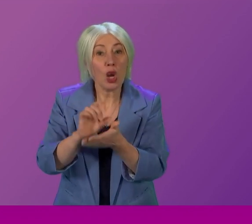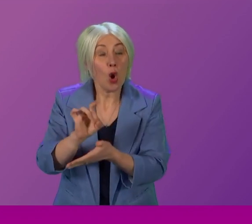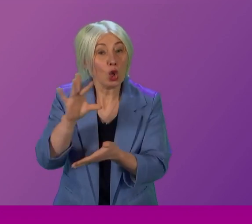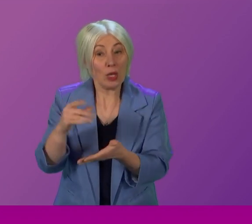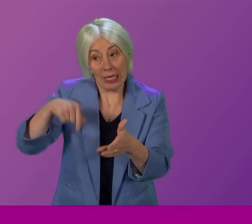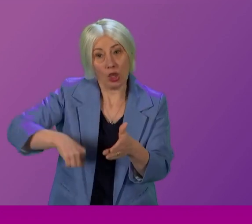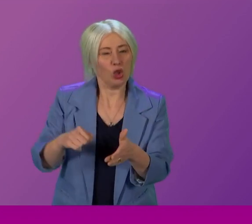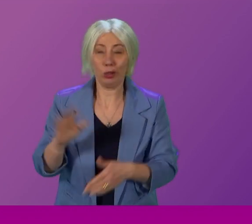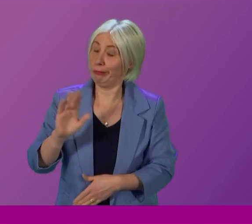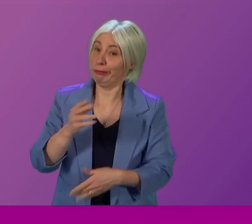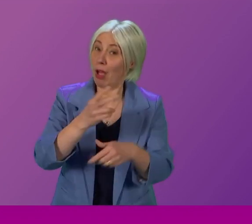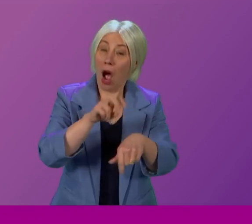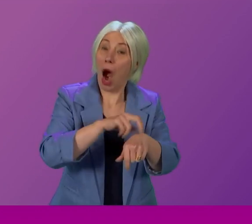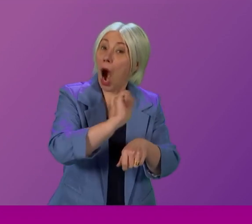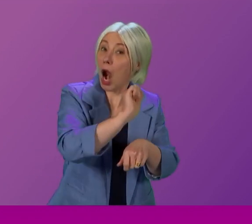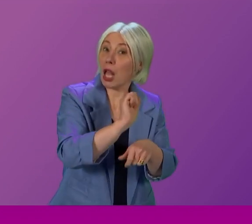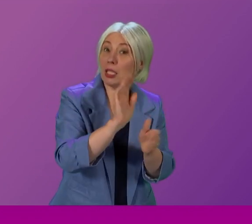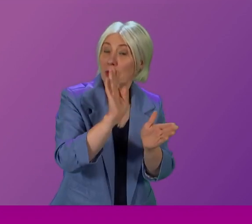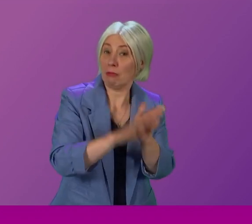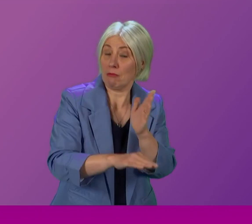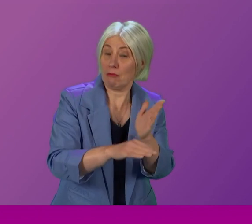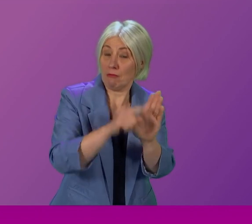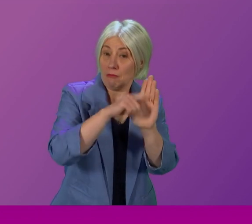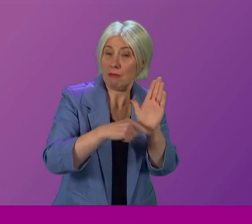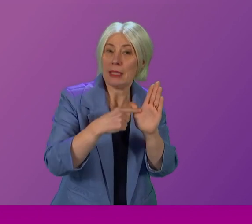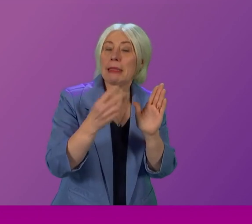For example, five years ago, Ireland passed legislation to bring in a number of restrictions,